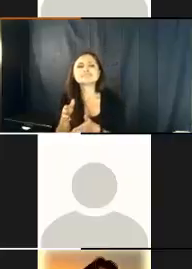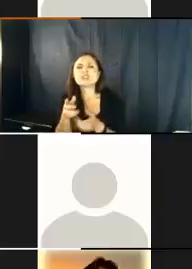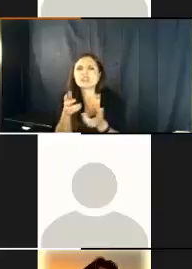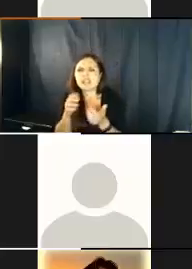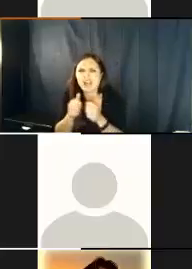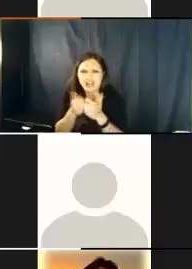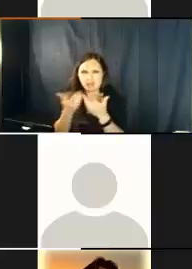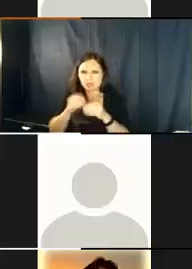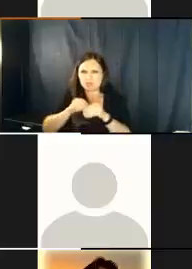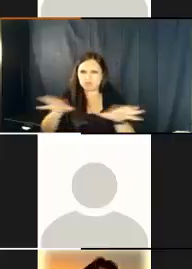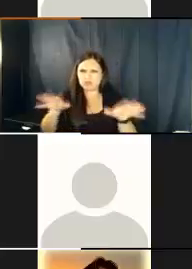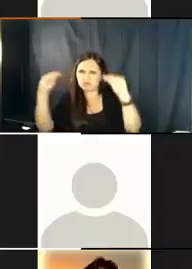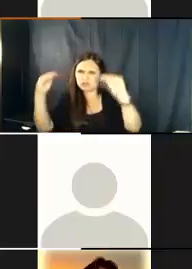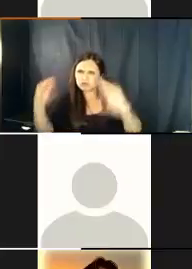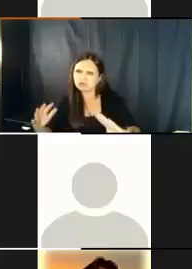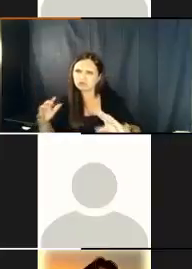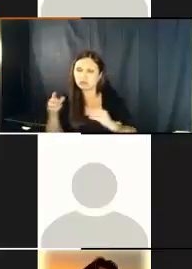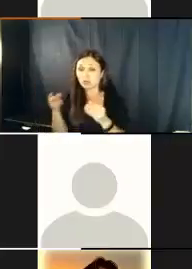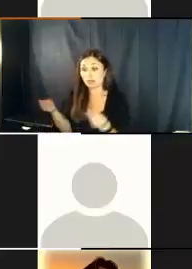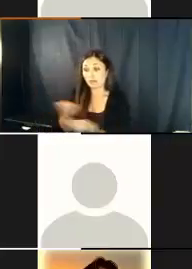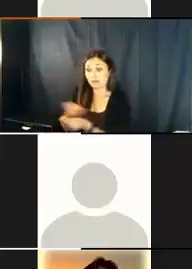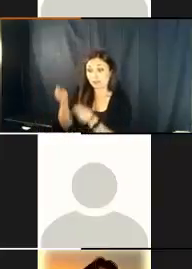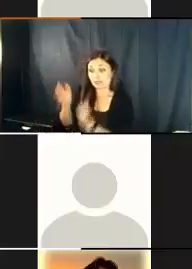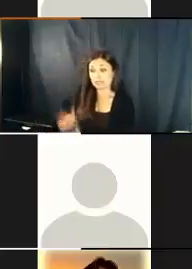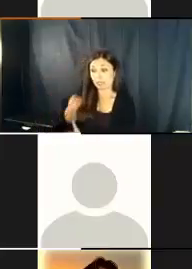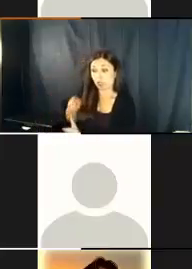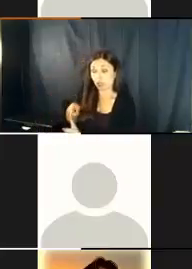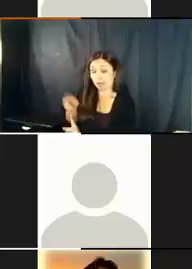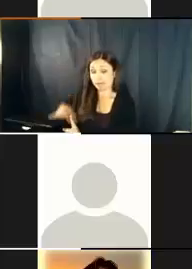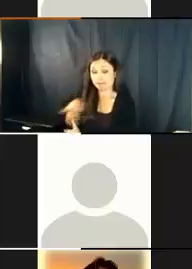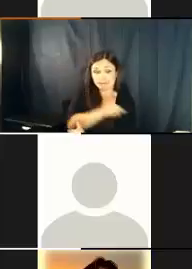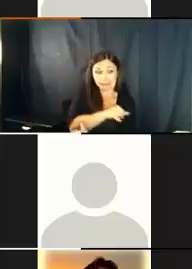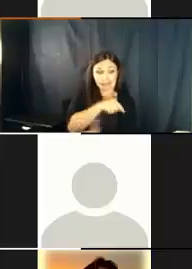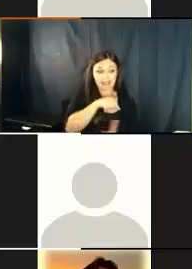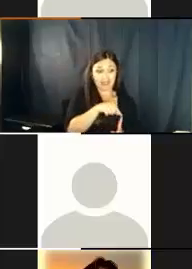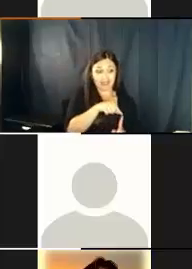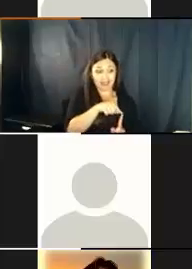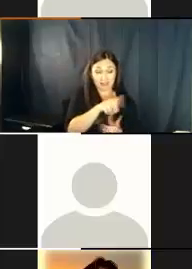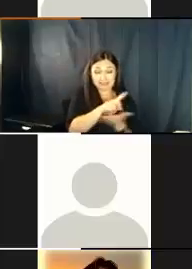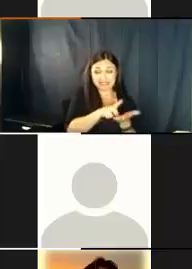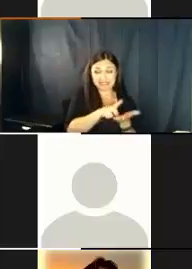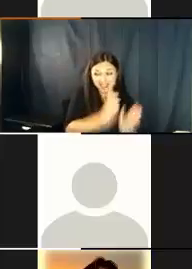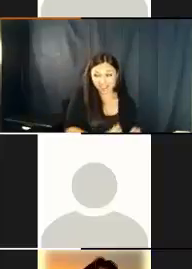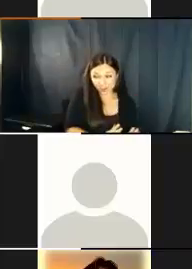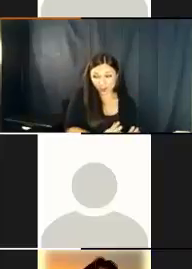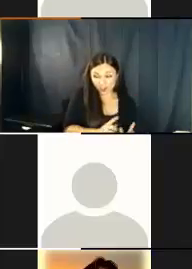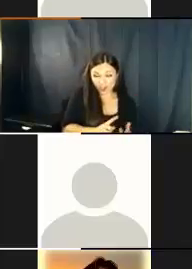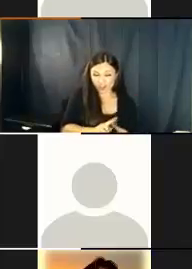Are your facilitators the same person as your course designers are they different people?